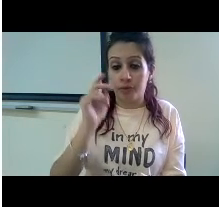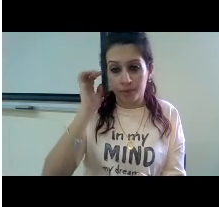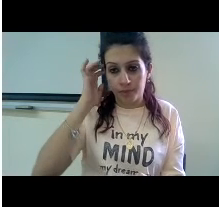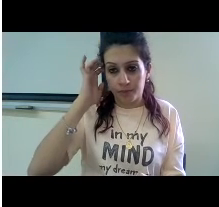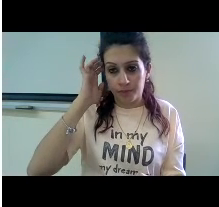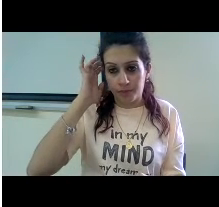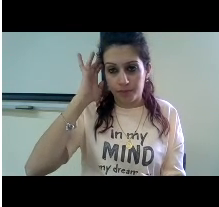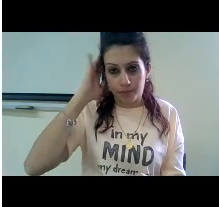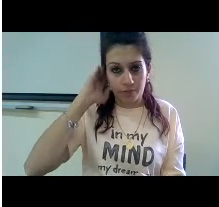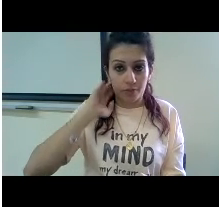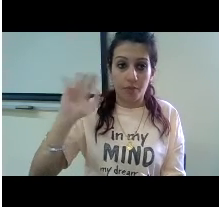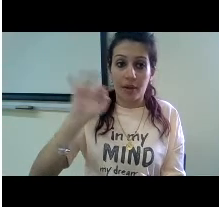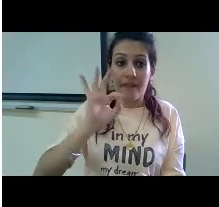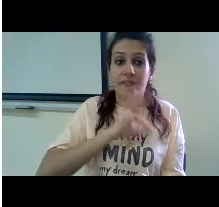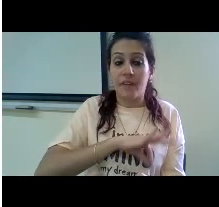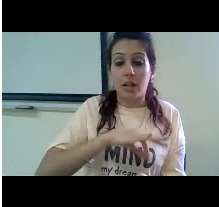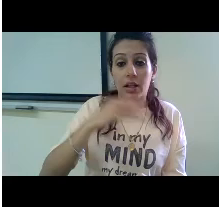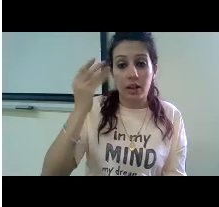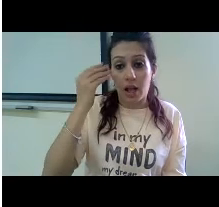I'm sorry there's a misspelling here